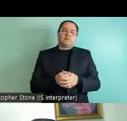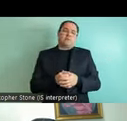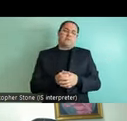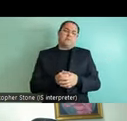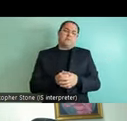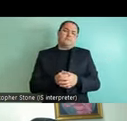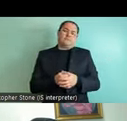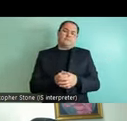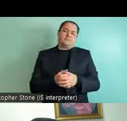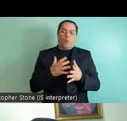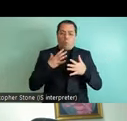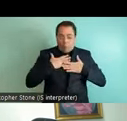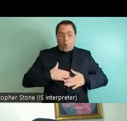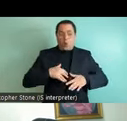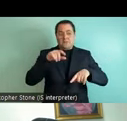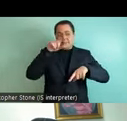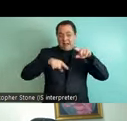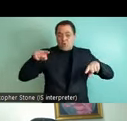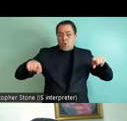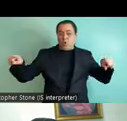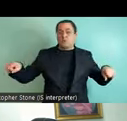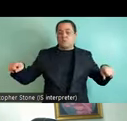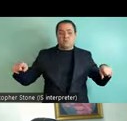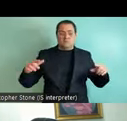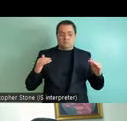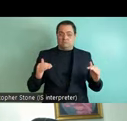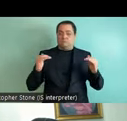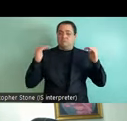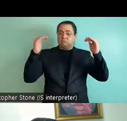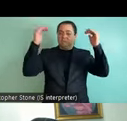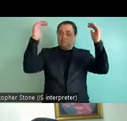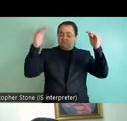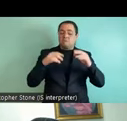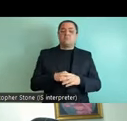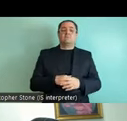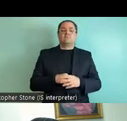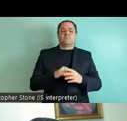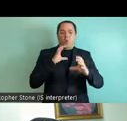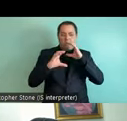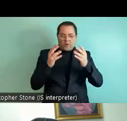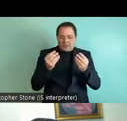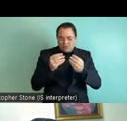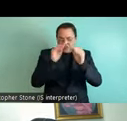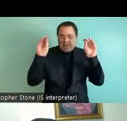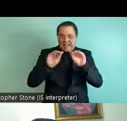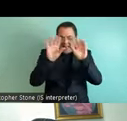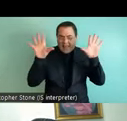diversity at all levels, communicating with employees. I recall one of the earlier presentations,